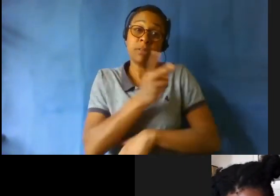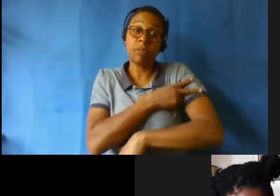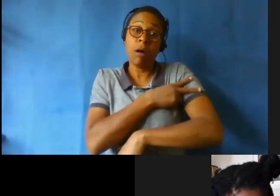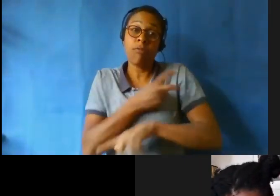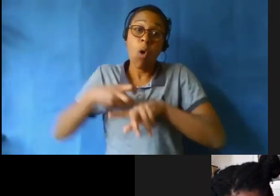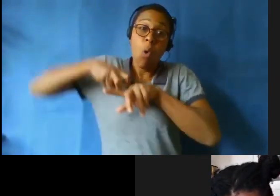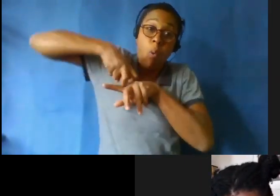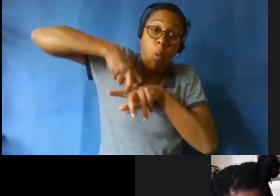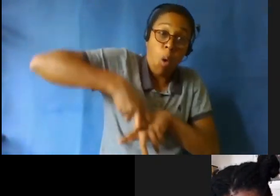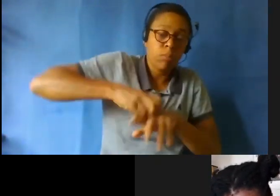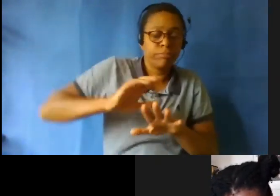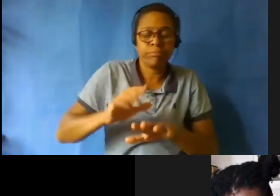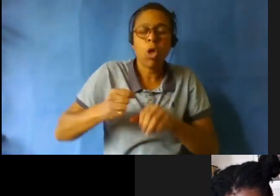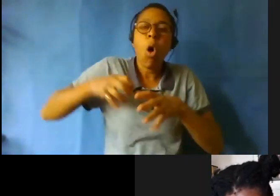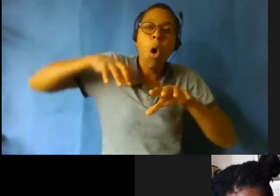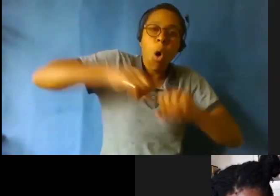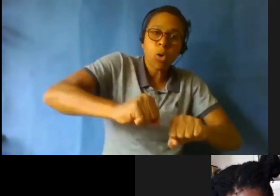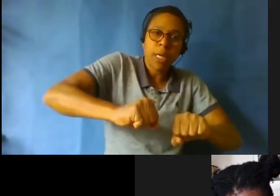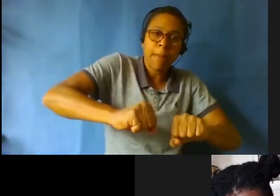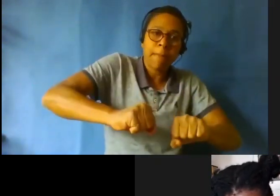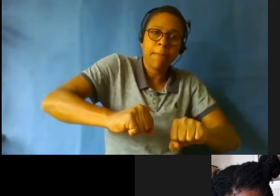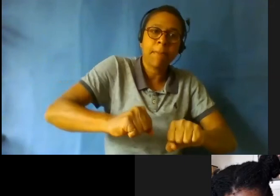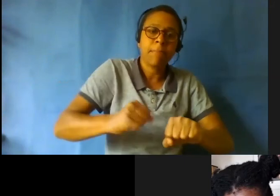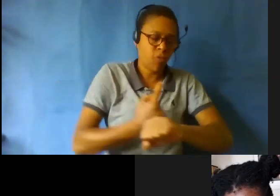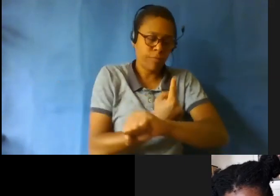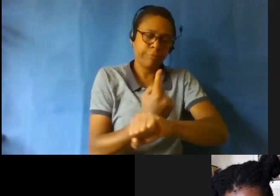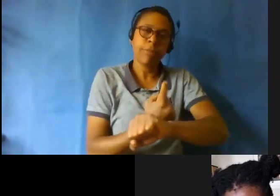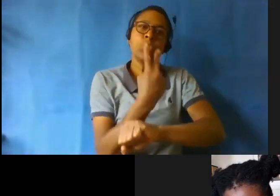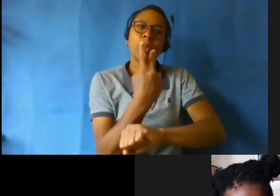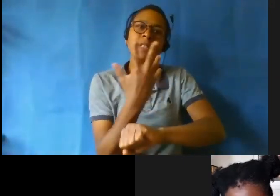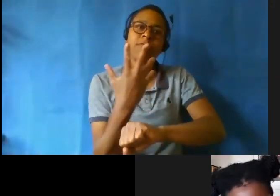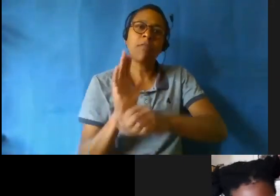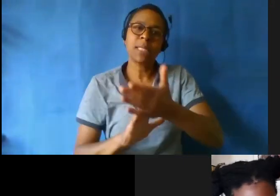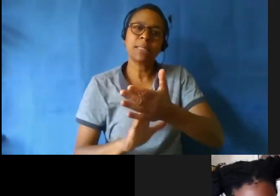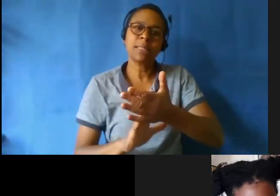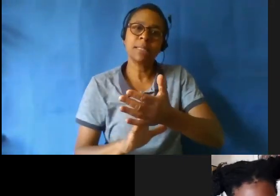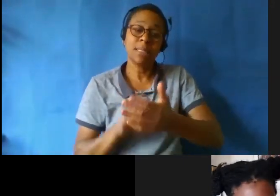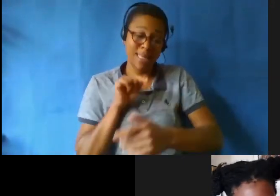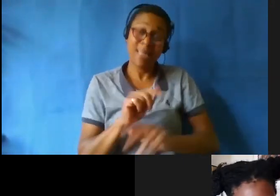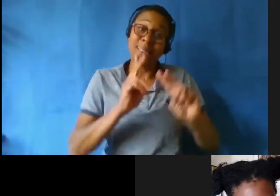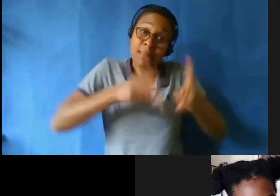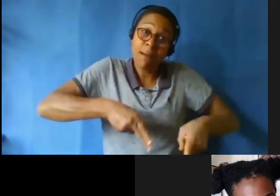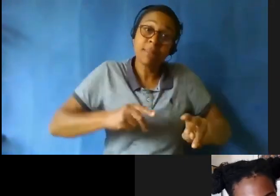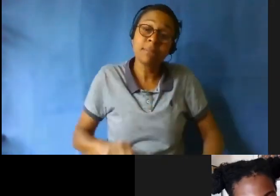minutes they held him down and he died that is, that is not something that you